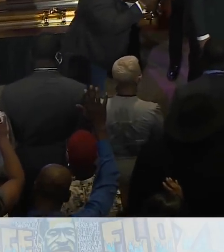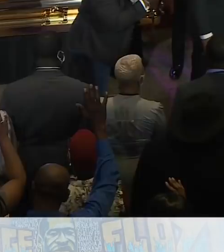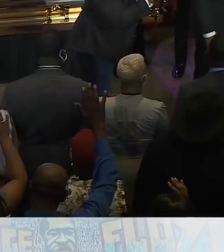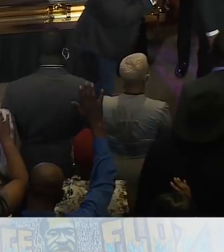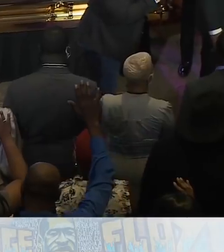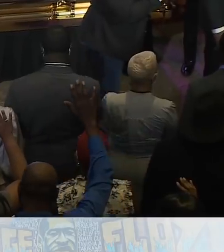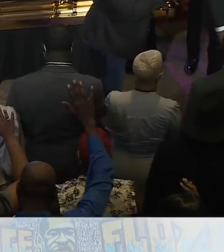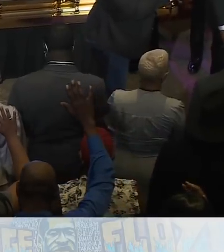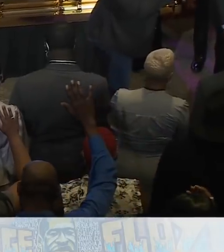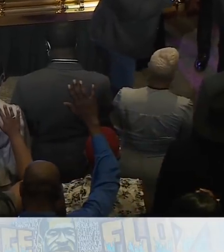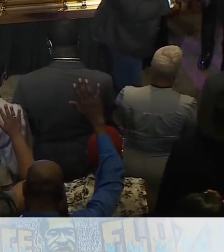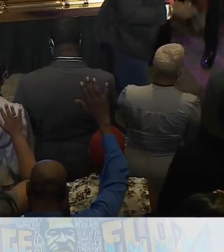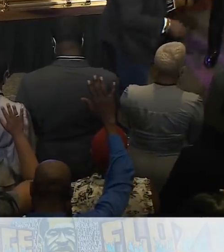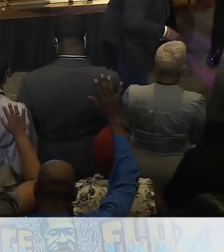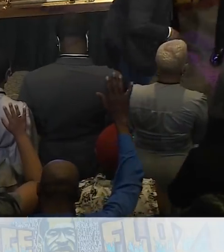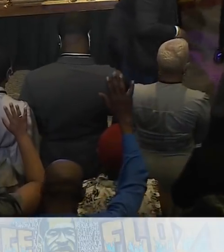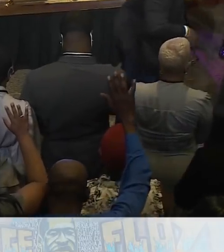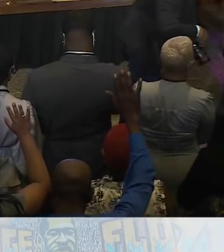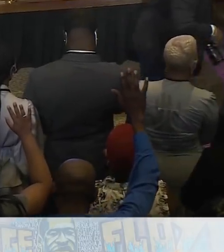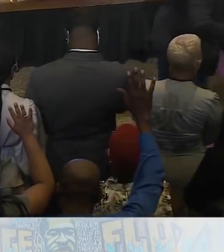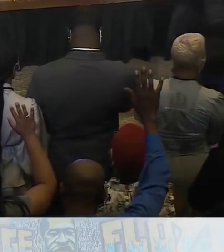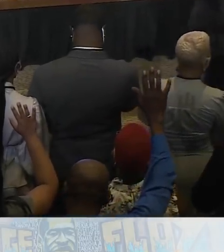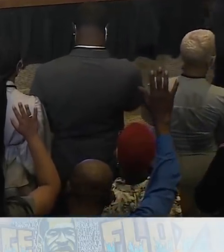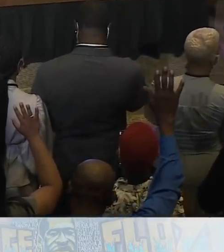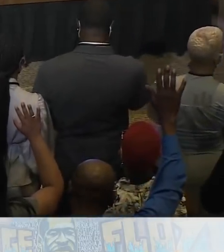IN TOTAL PRAISE TO YOU